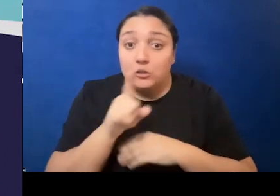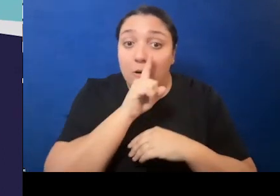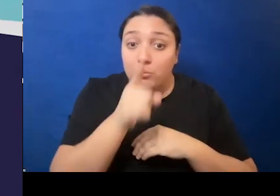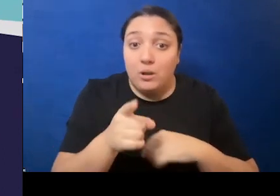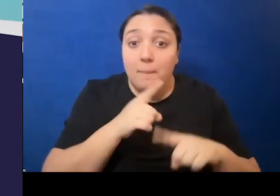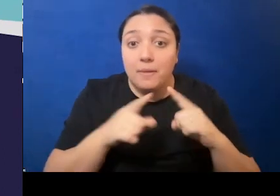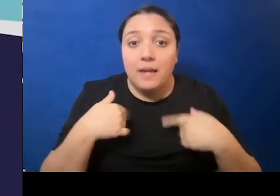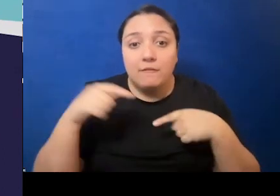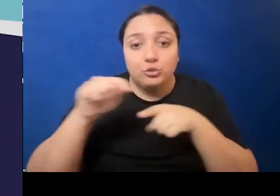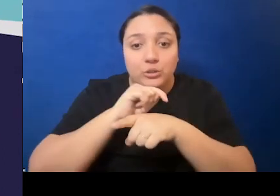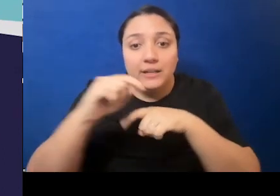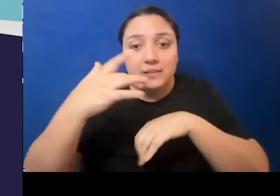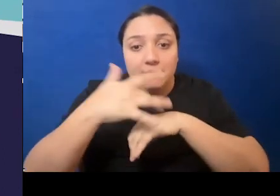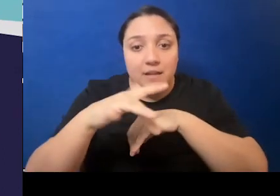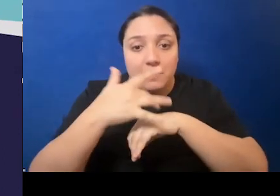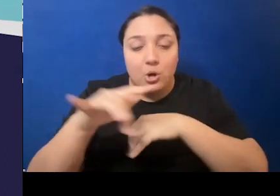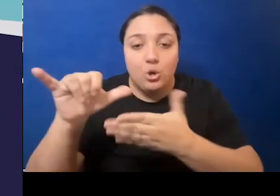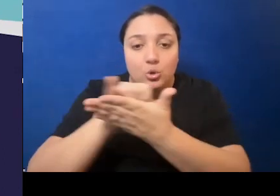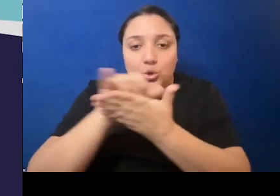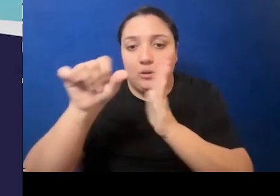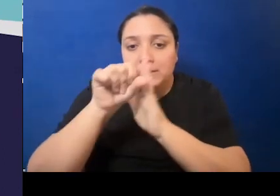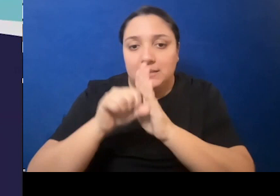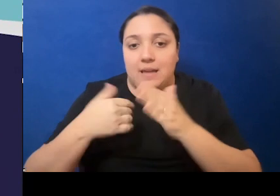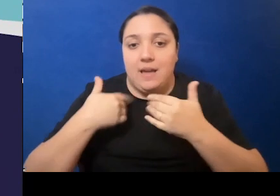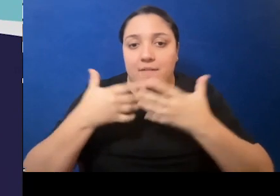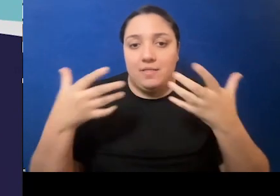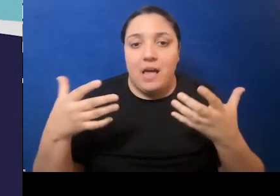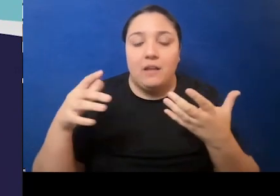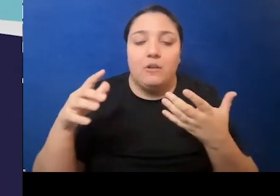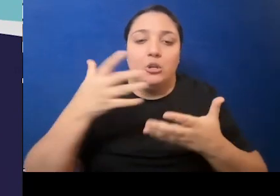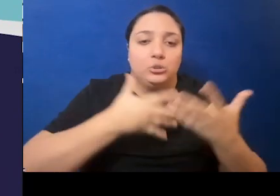THE TRAININGS ARE AVAILABLE. NEW YORK STATE HAS A LOT.